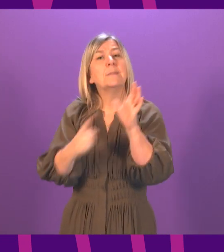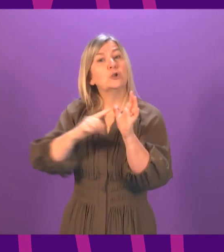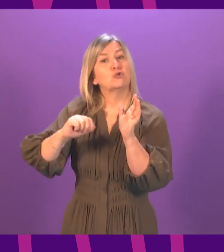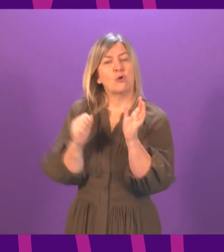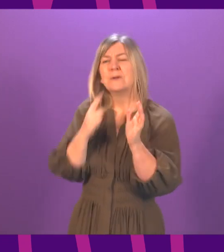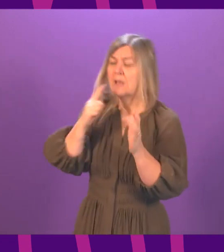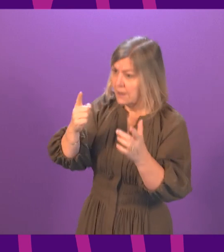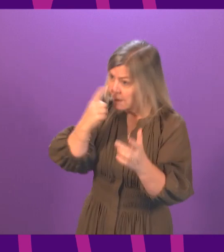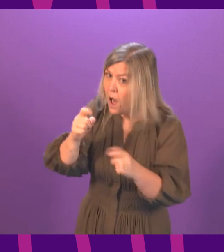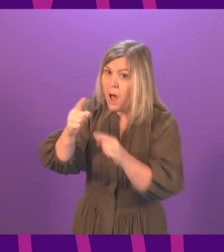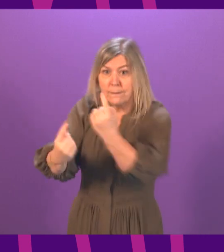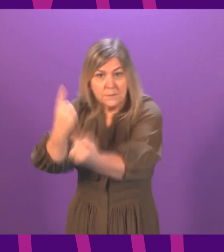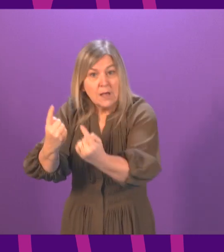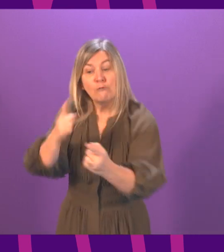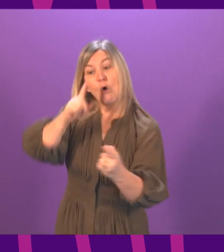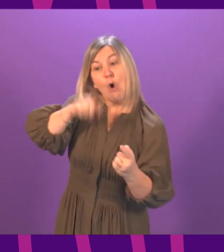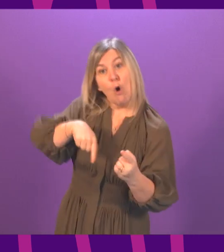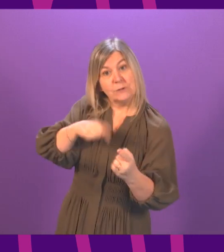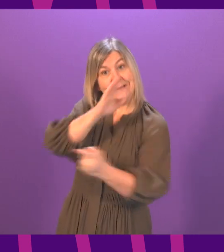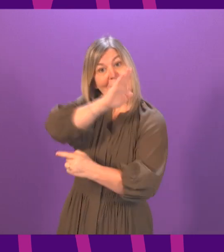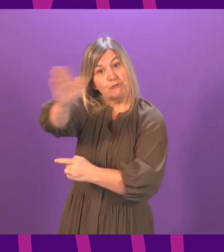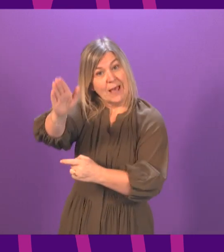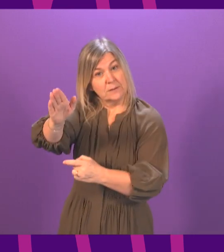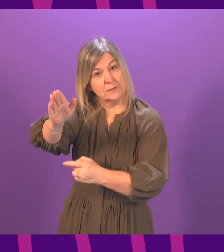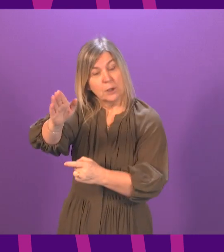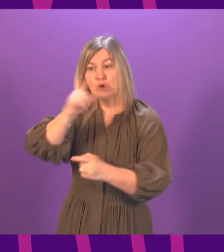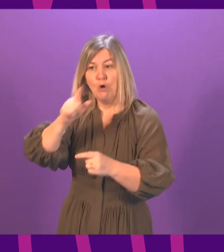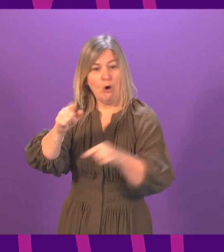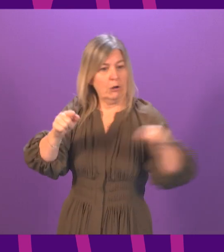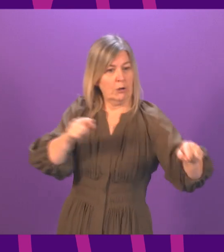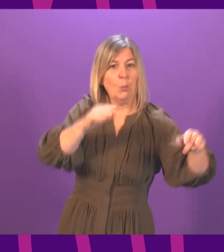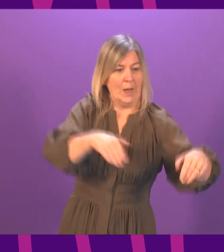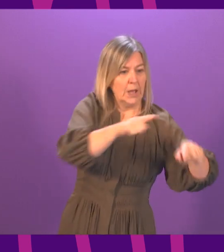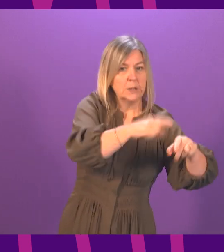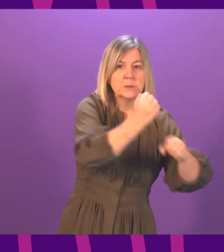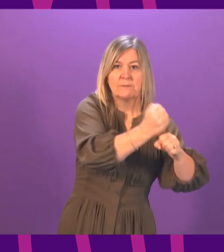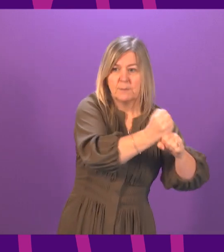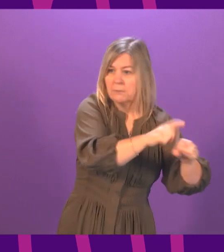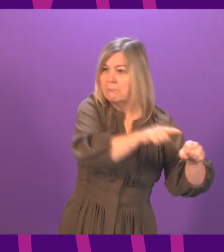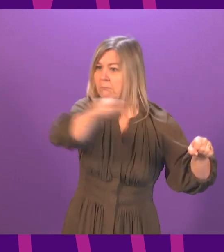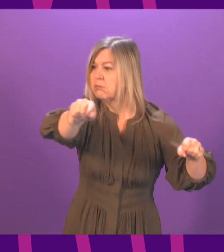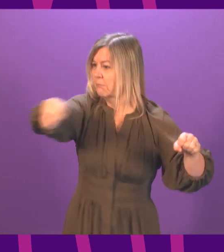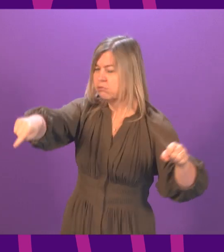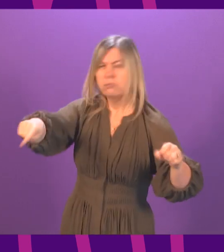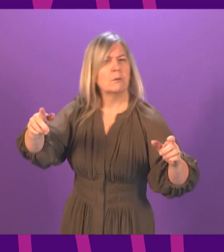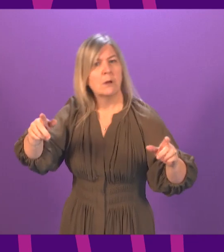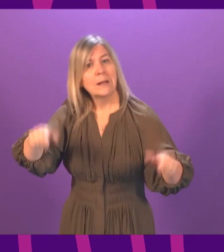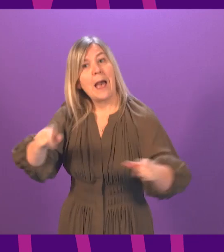order stocks directly in order to help to speed up the process. Will the First Minister let them? The First Minister: